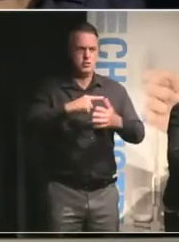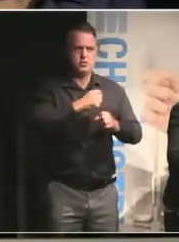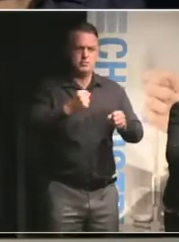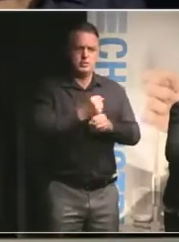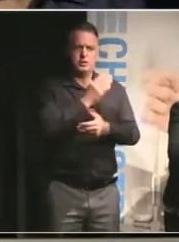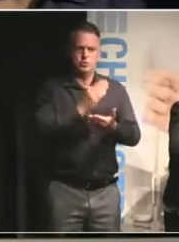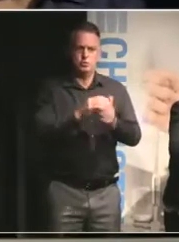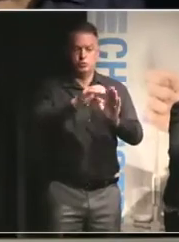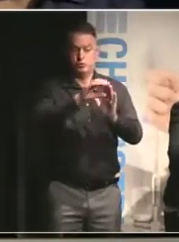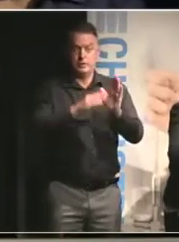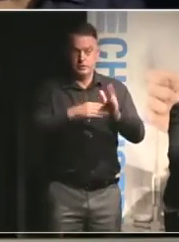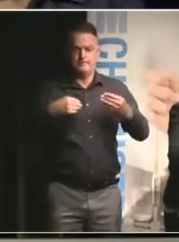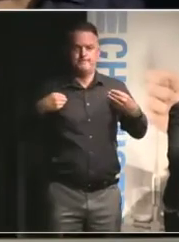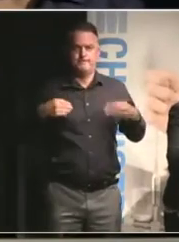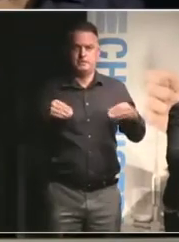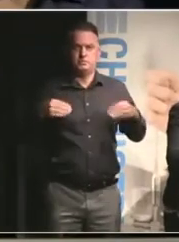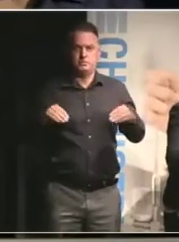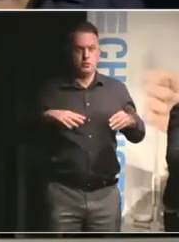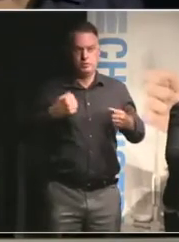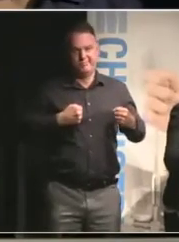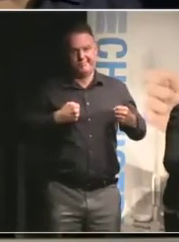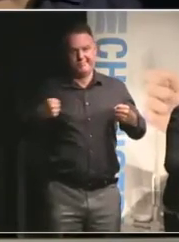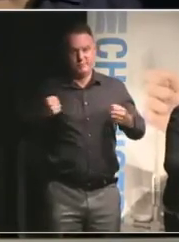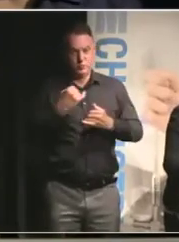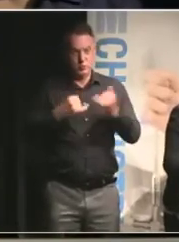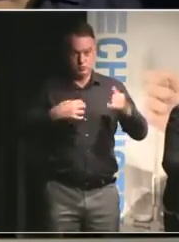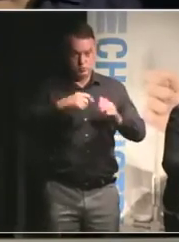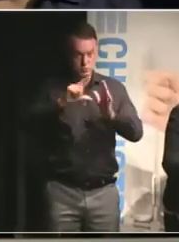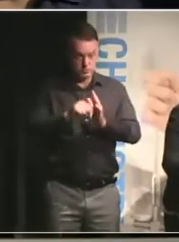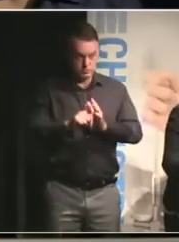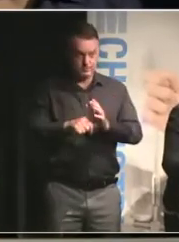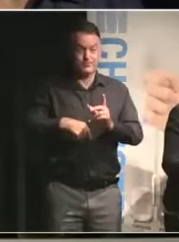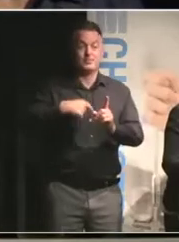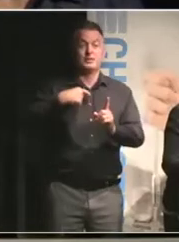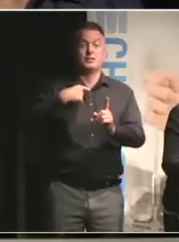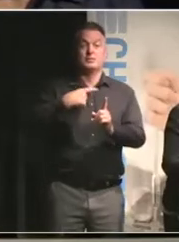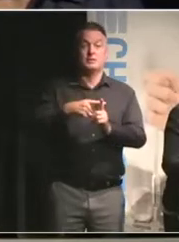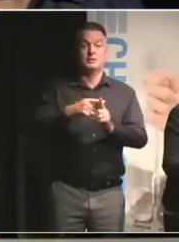without putting more years on? and then the other side is a declining interest in that